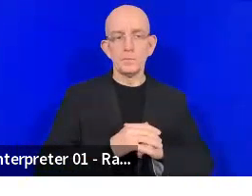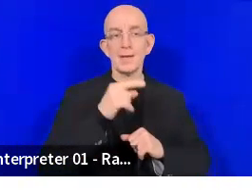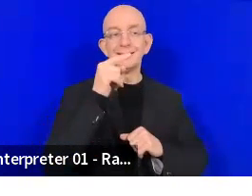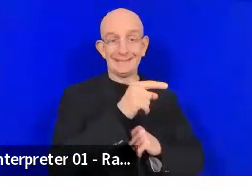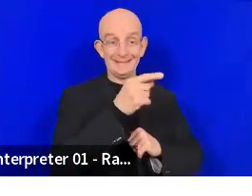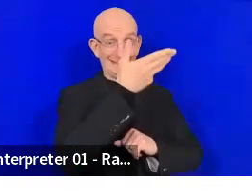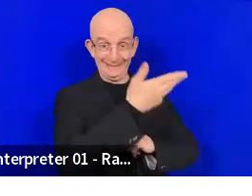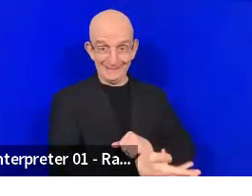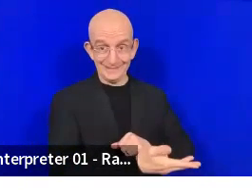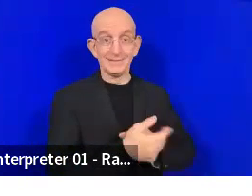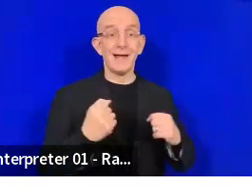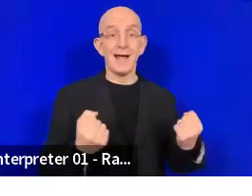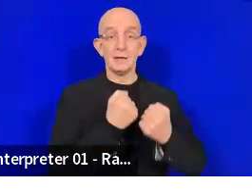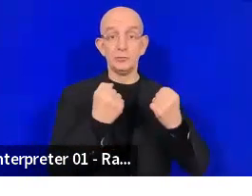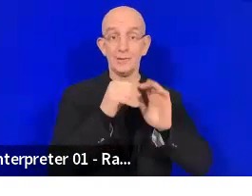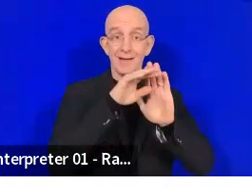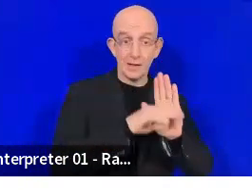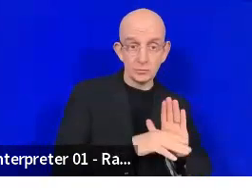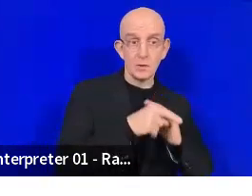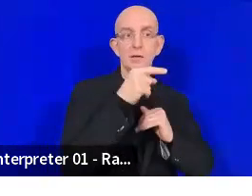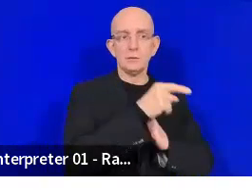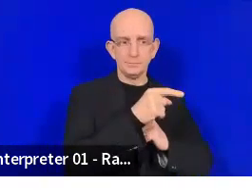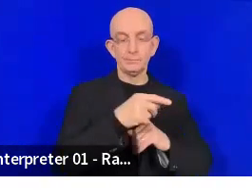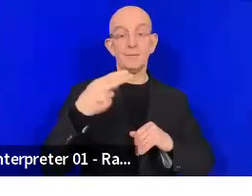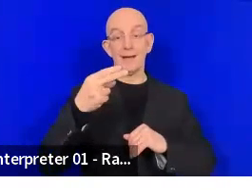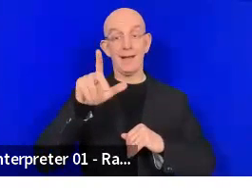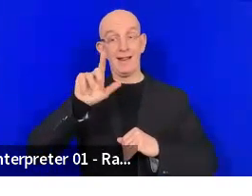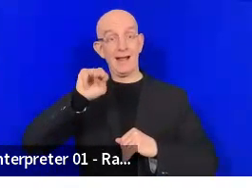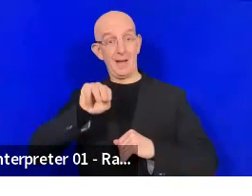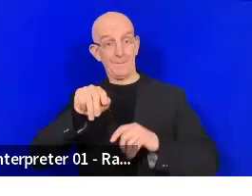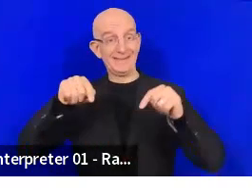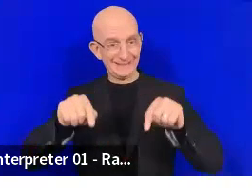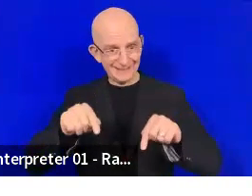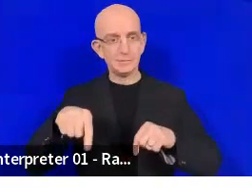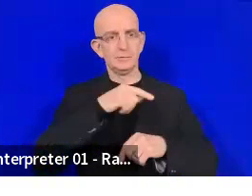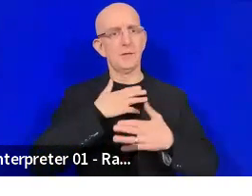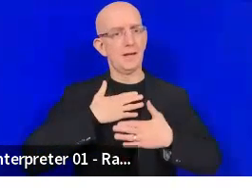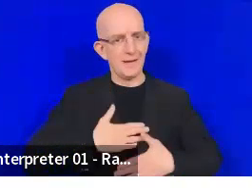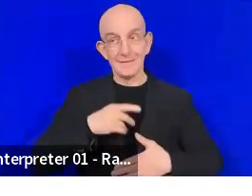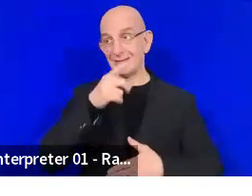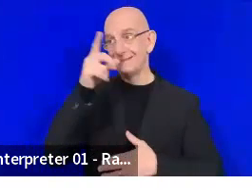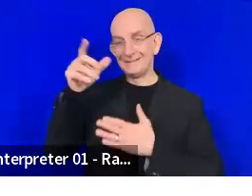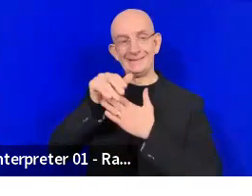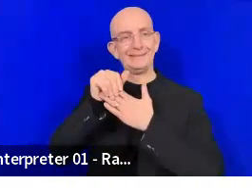The Action Agenda is built so there are specific actions to take.